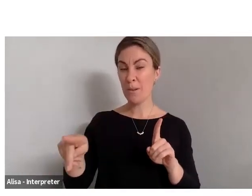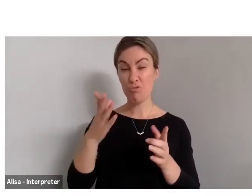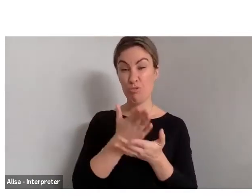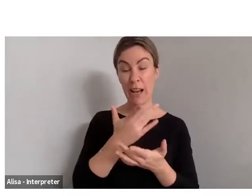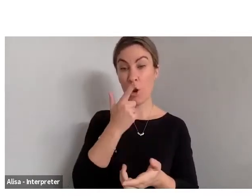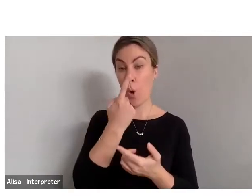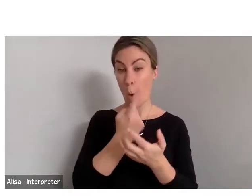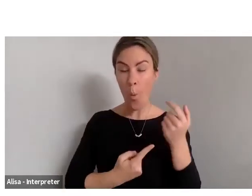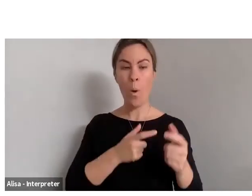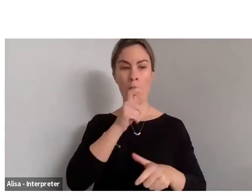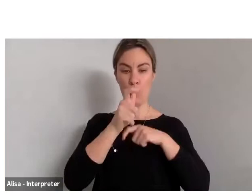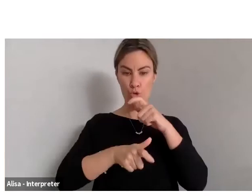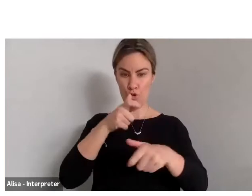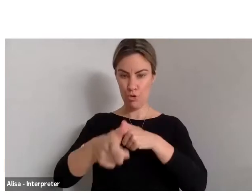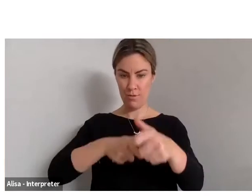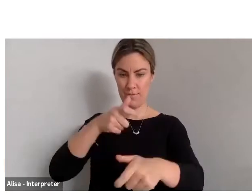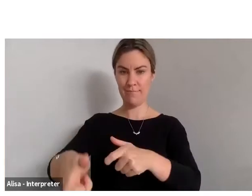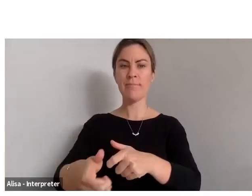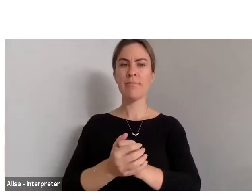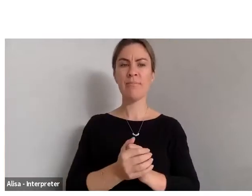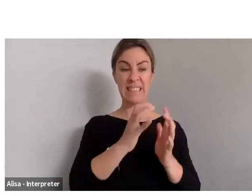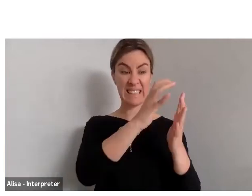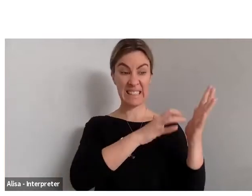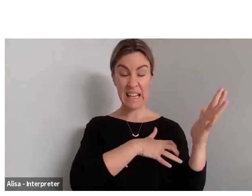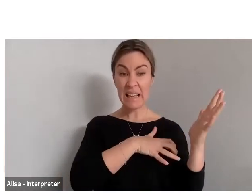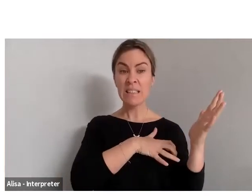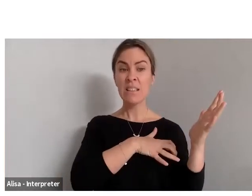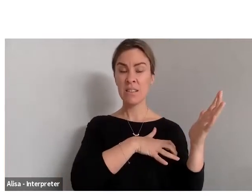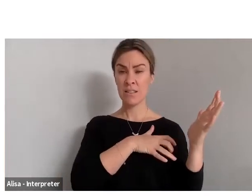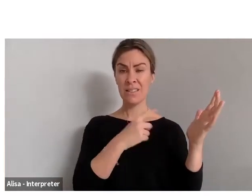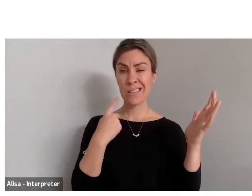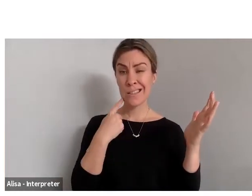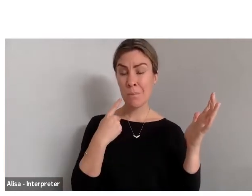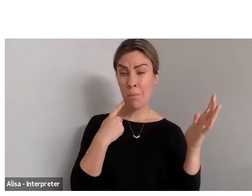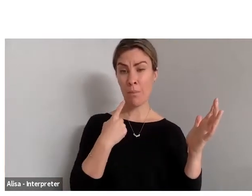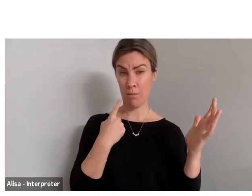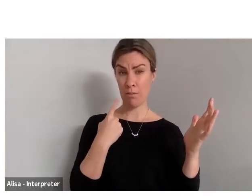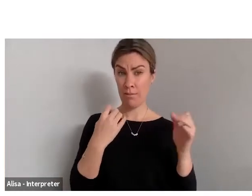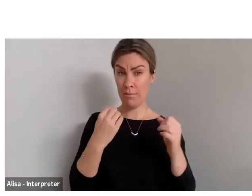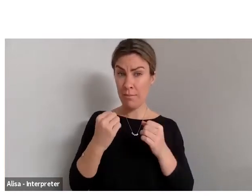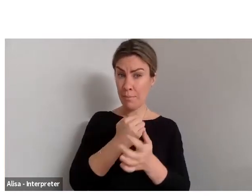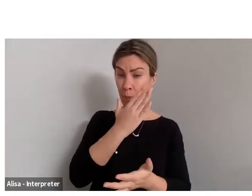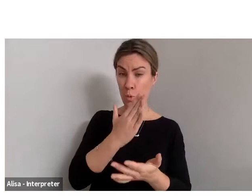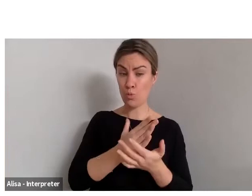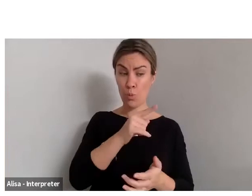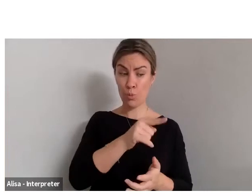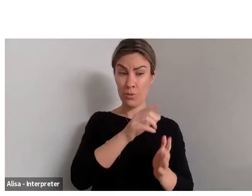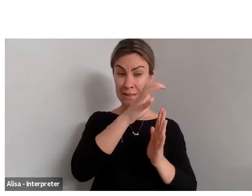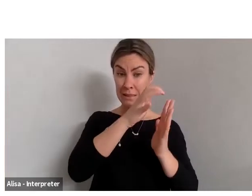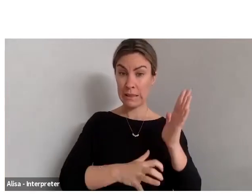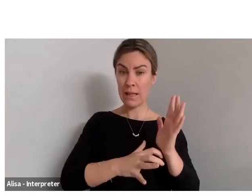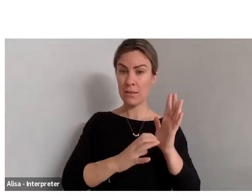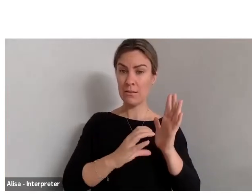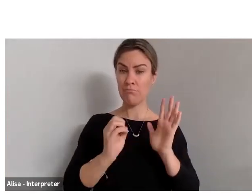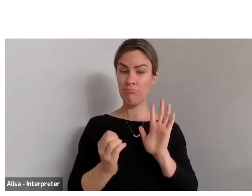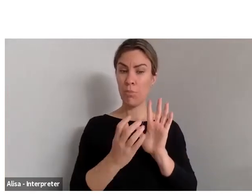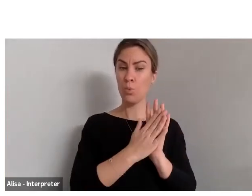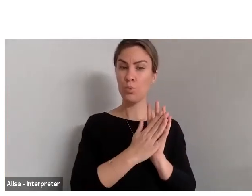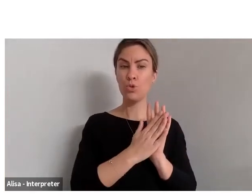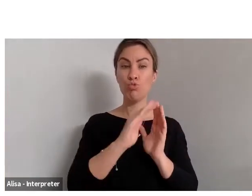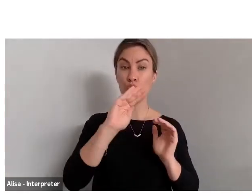With text keep your text post is short and synced as possible.